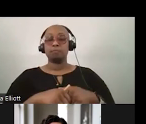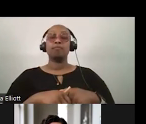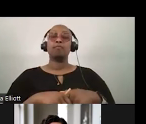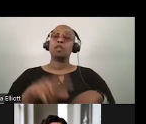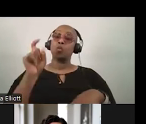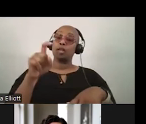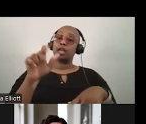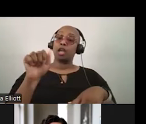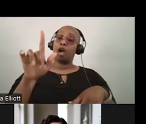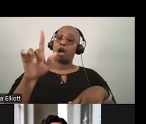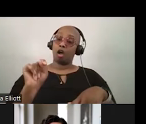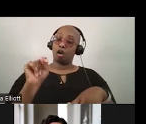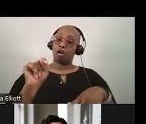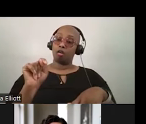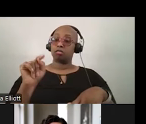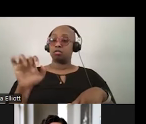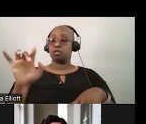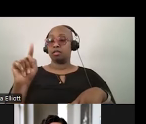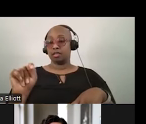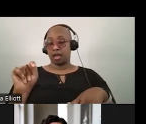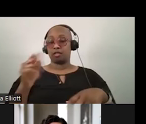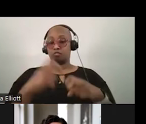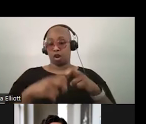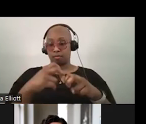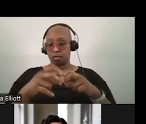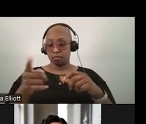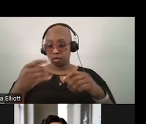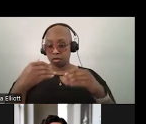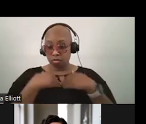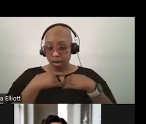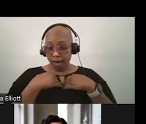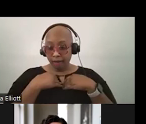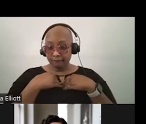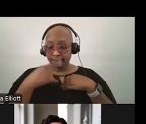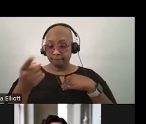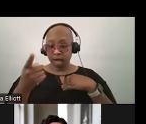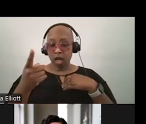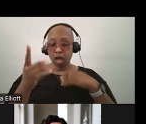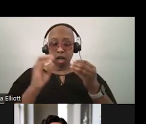an alt text issue. When we click down on that, we can see we have figures that need alt text. If I